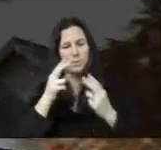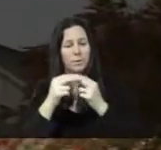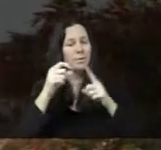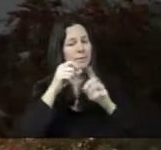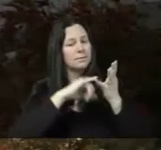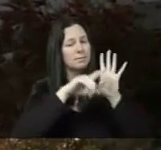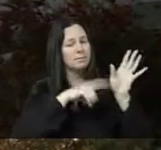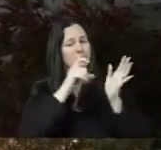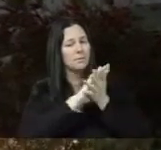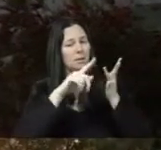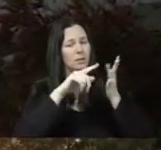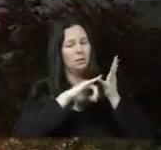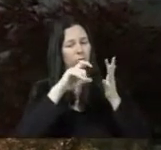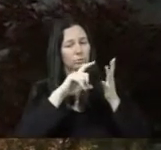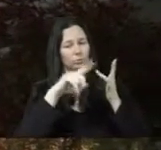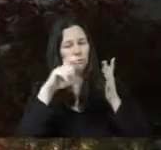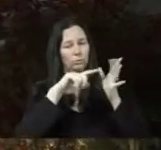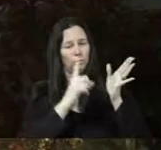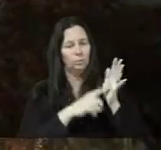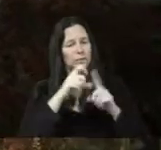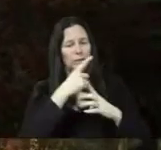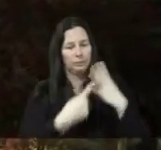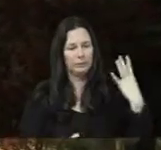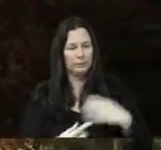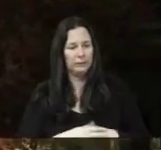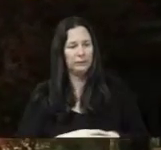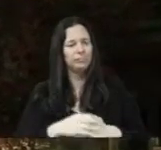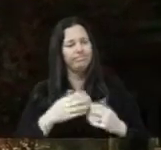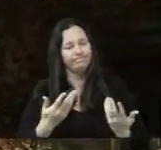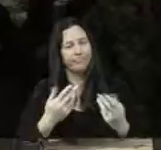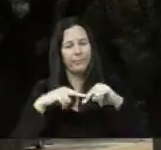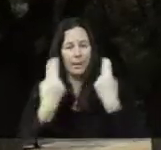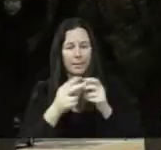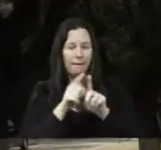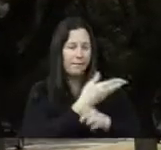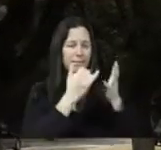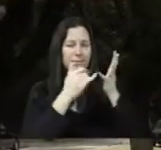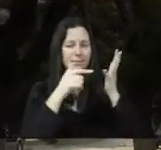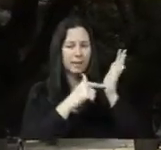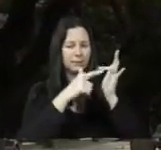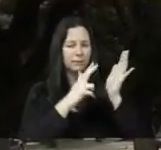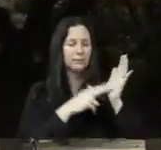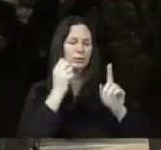It's been up to families like the Suttons to advocate for family members who cannot call for their rights themselves.